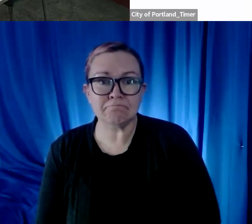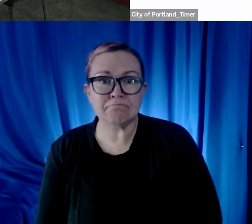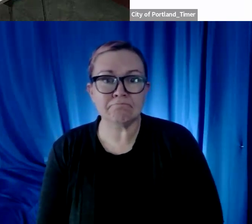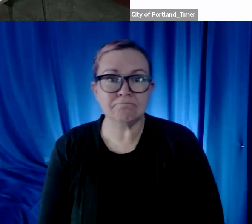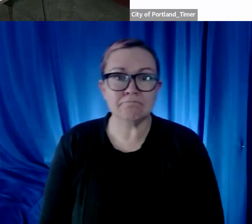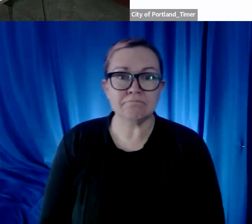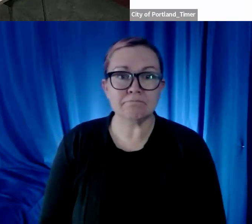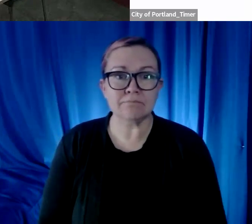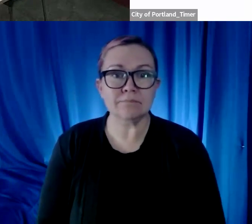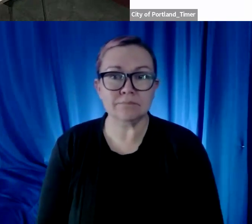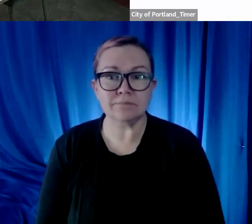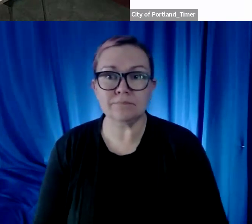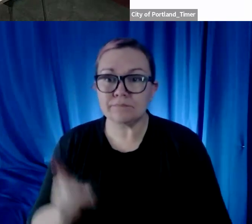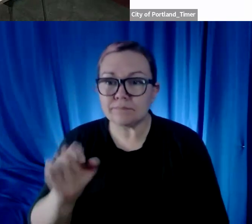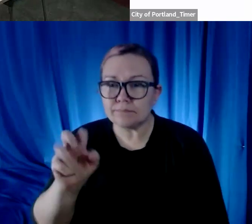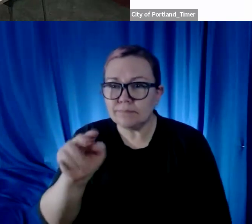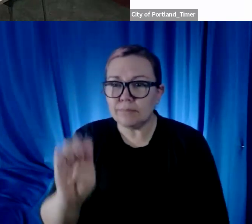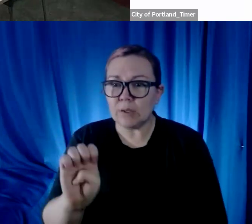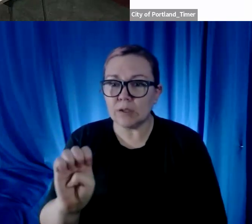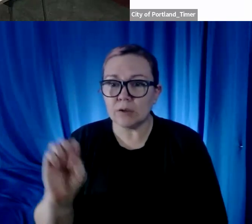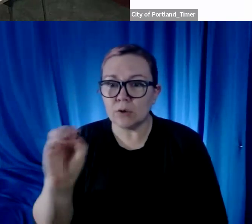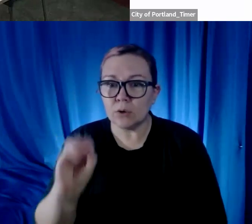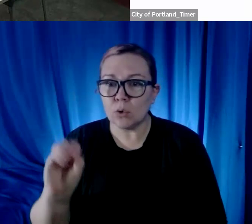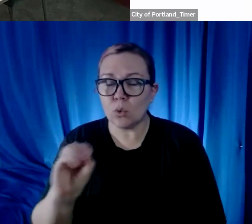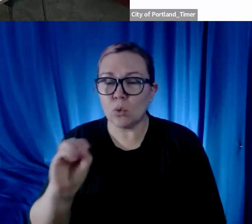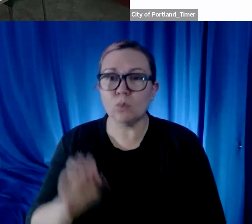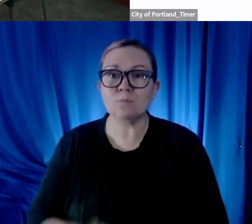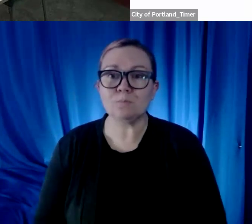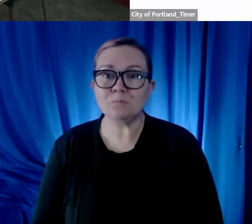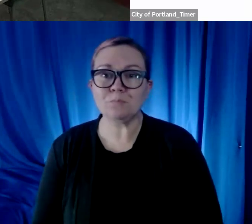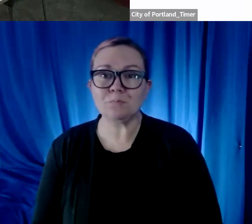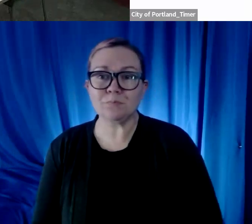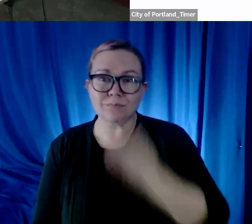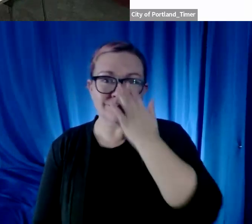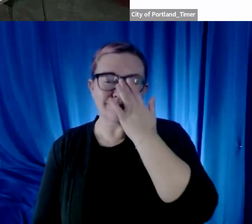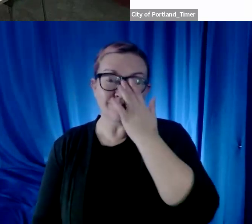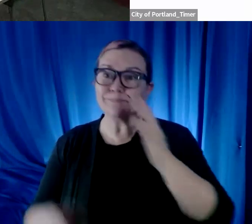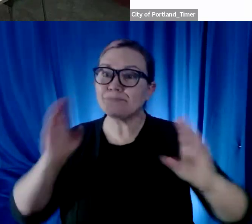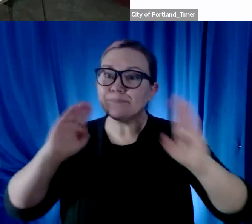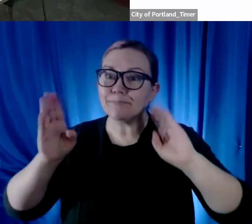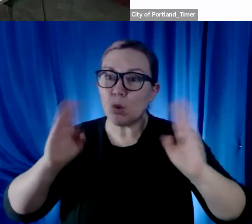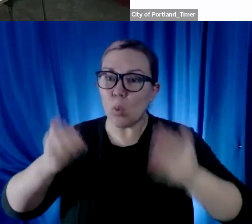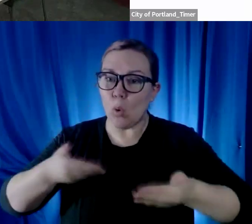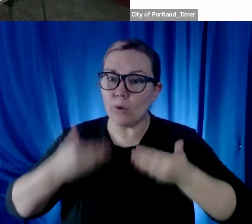And Diane Odette. Bye.